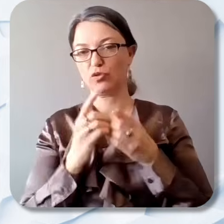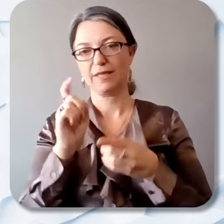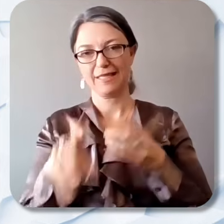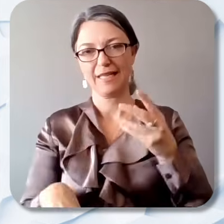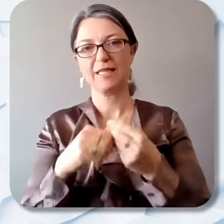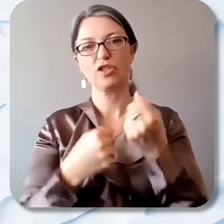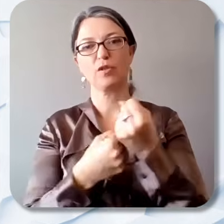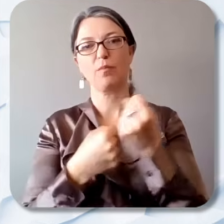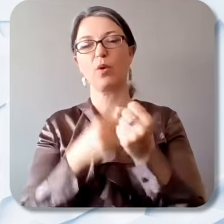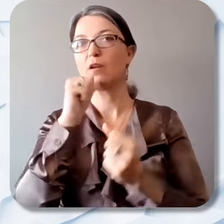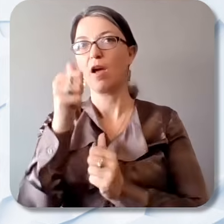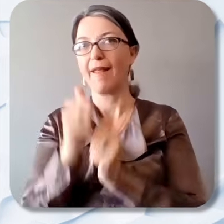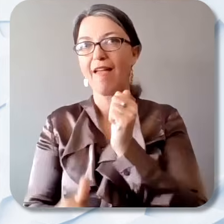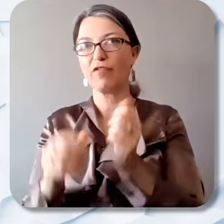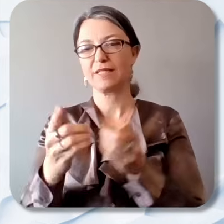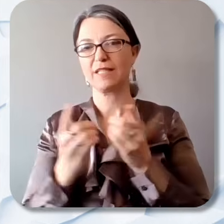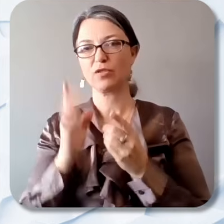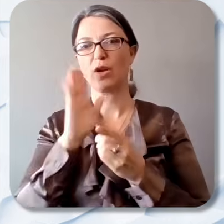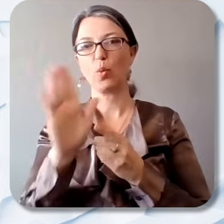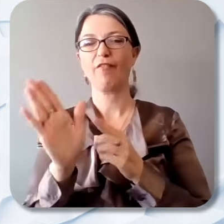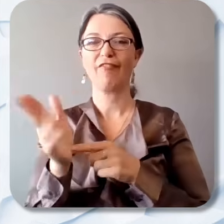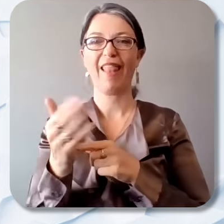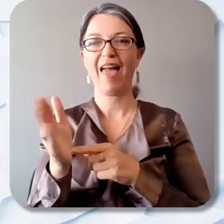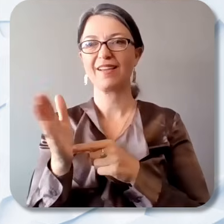Not every district is going to be flagged that is not going to happen.